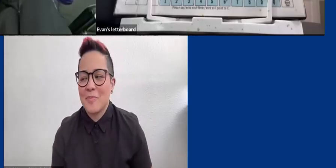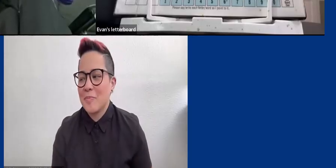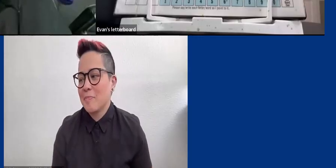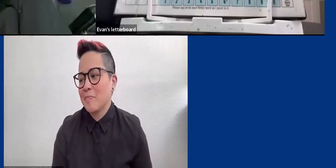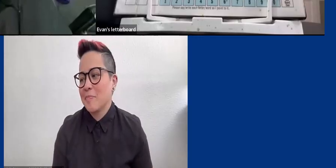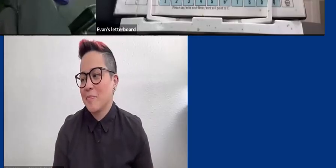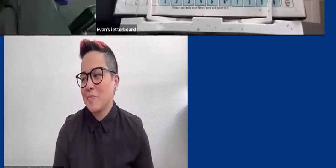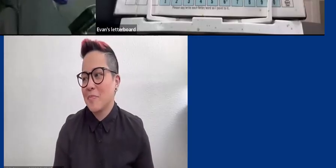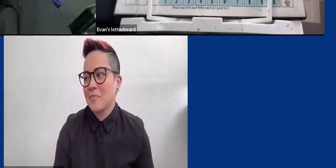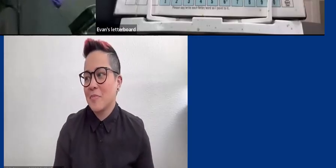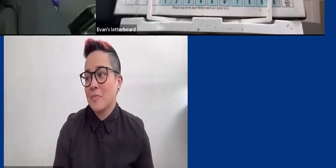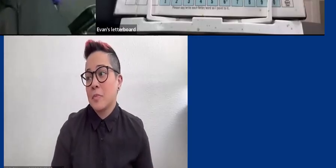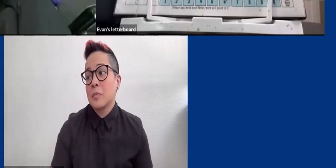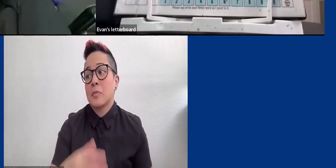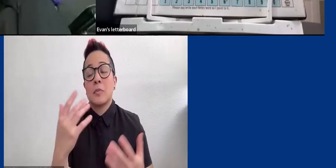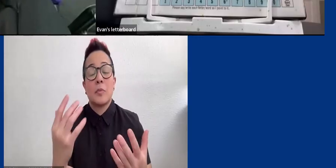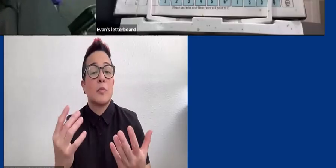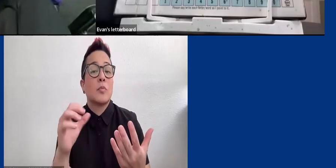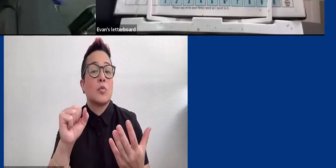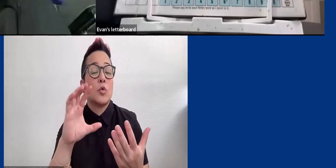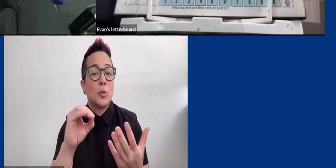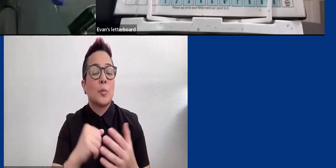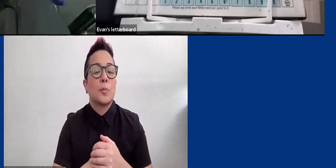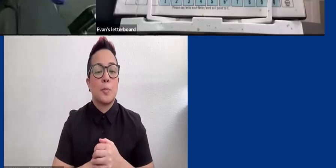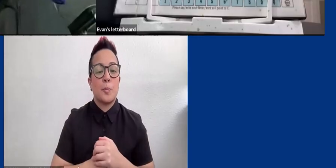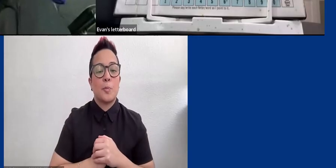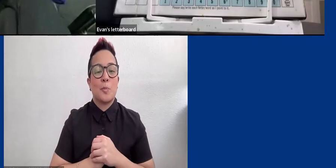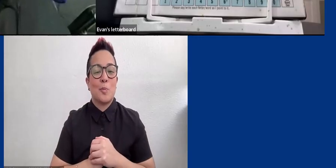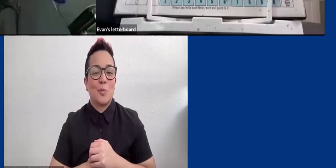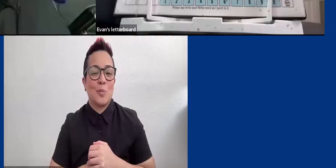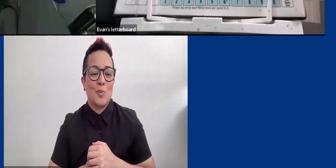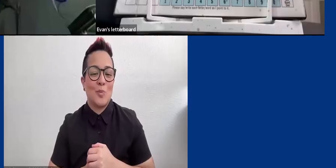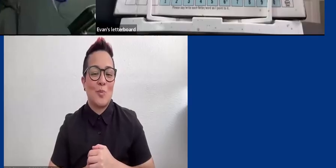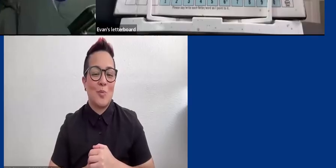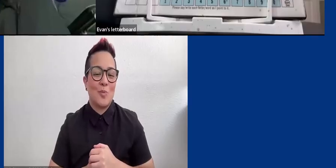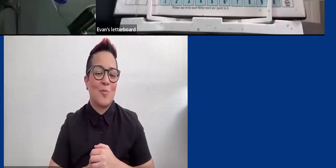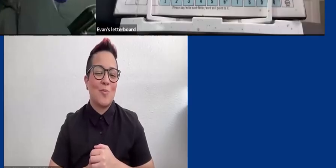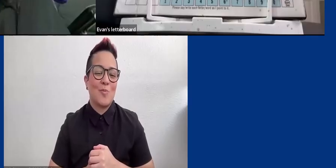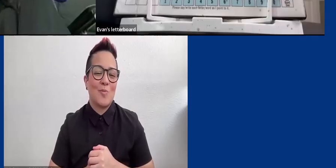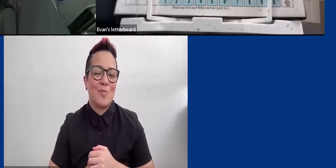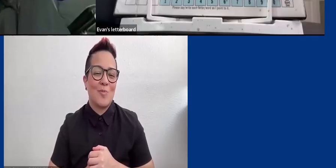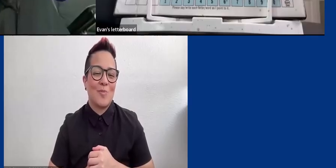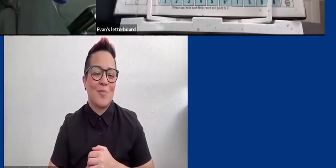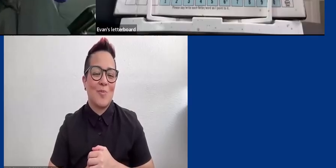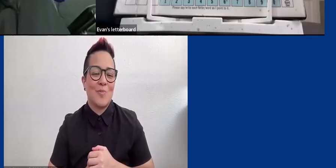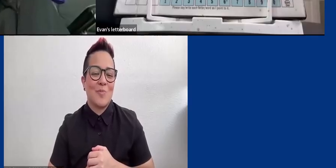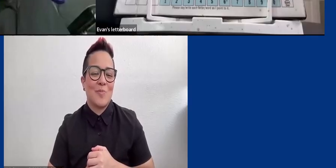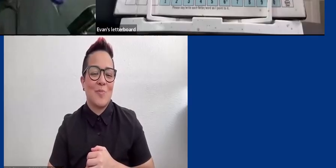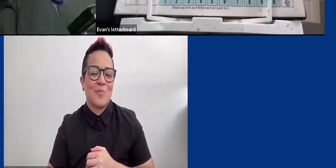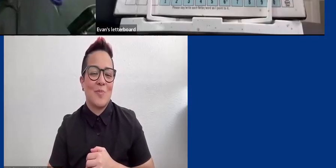So H-E-L